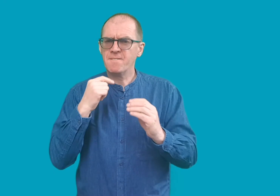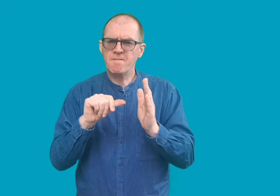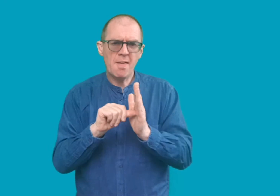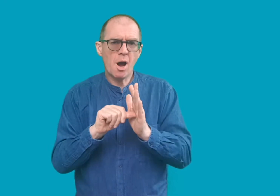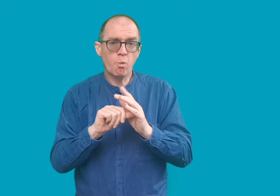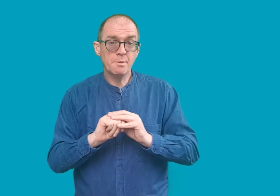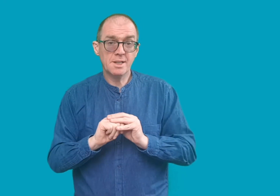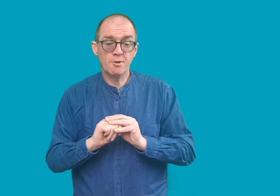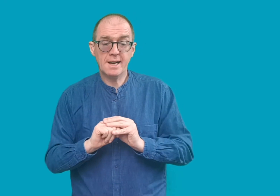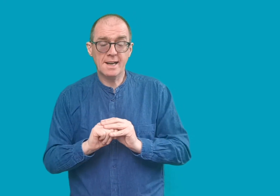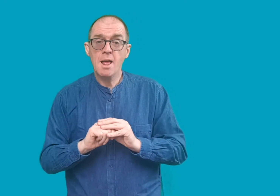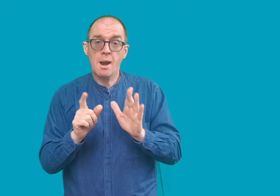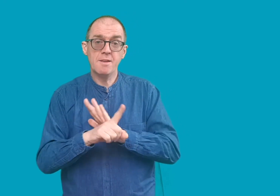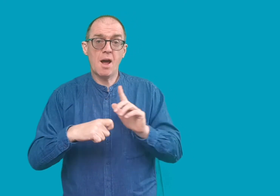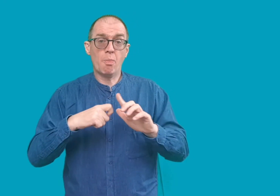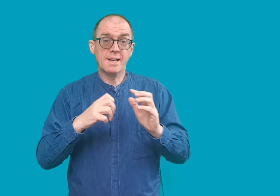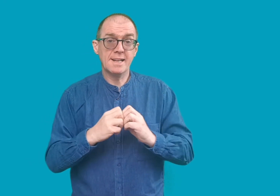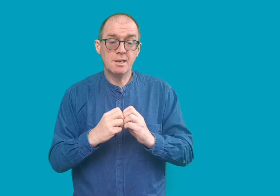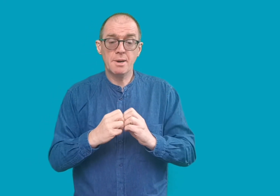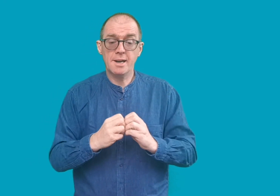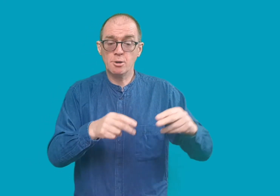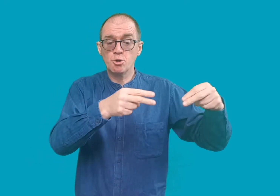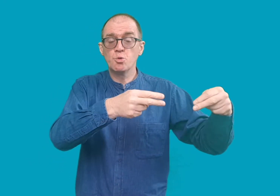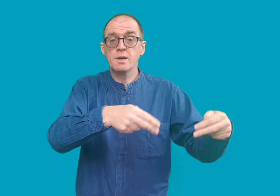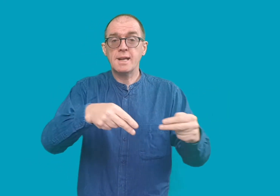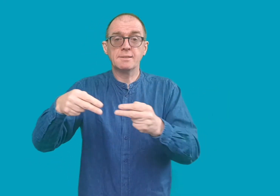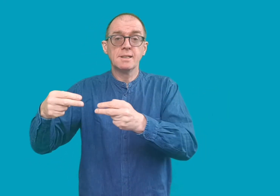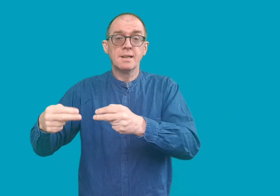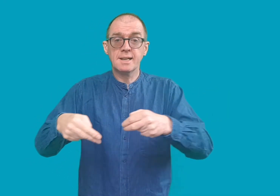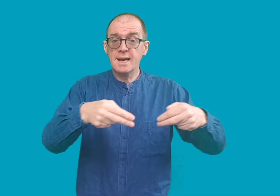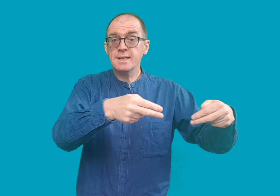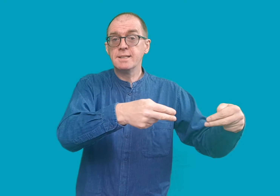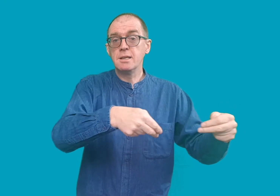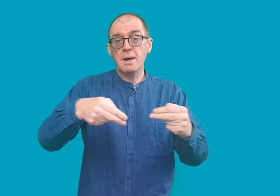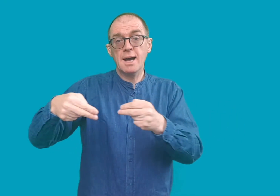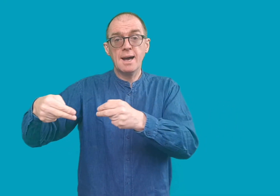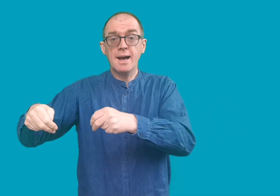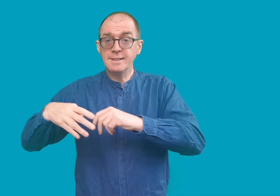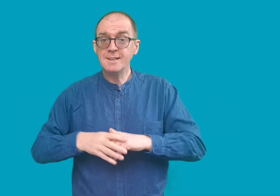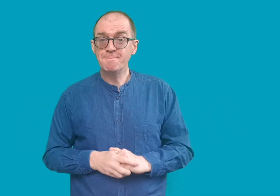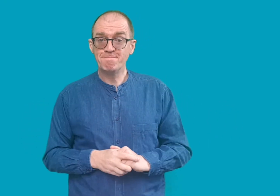If you find that a wee bit tricky, leave out the Katie Bairdie and just do, dance, Katie Bairdie.